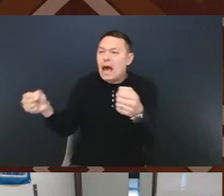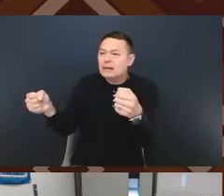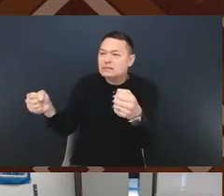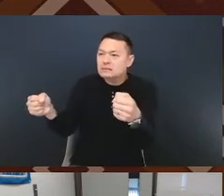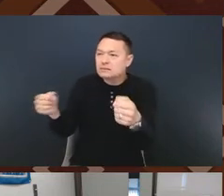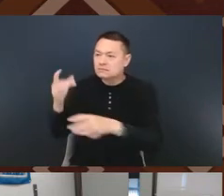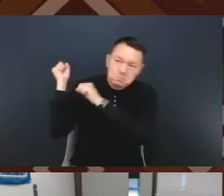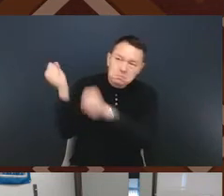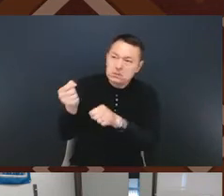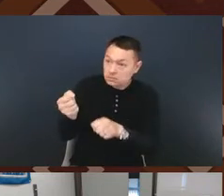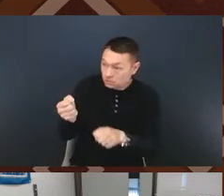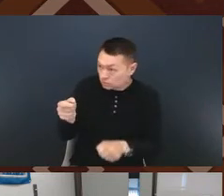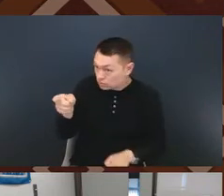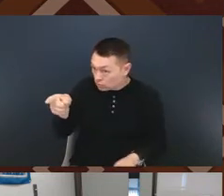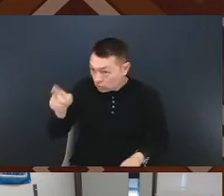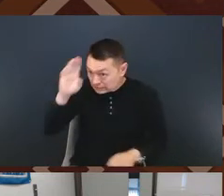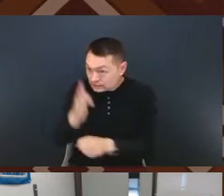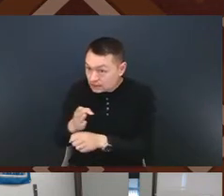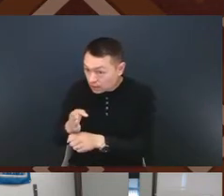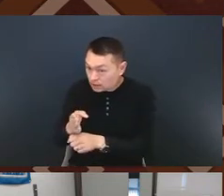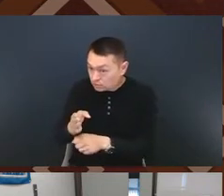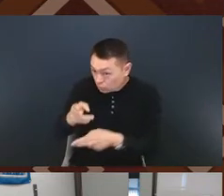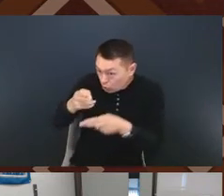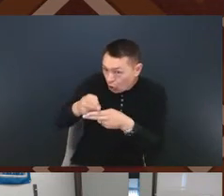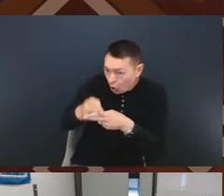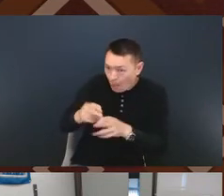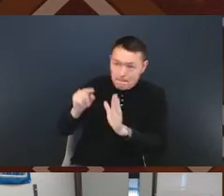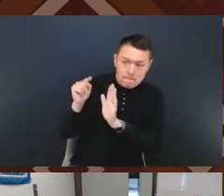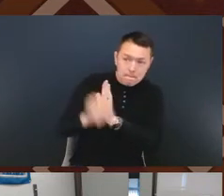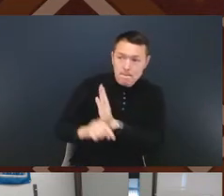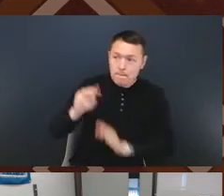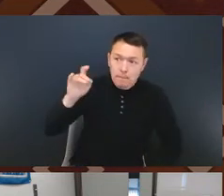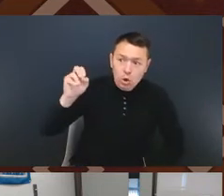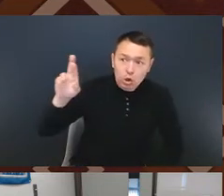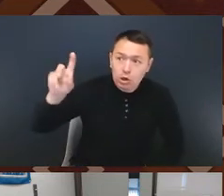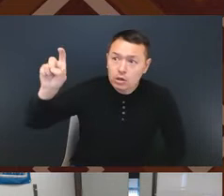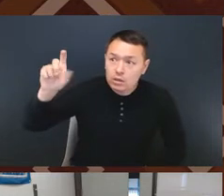would that have been a little murder? All of us know